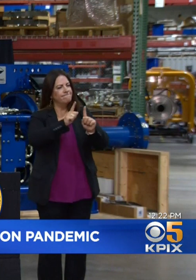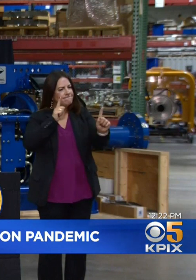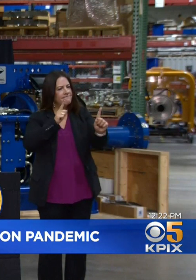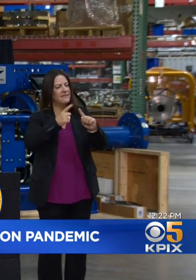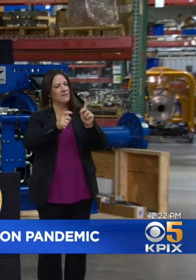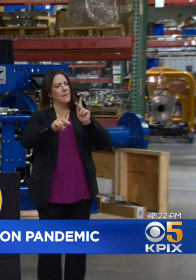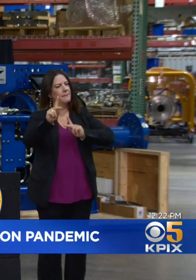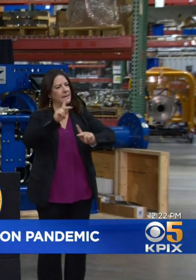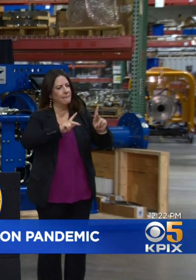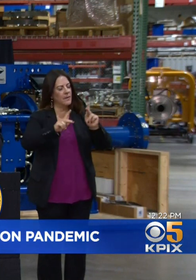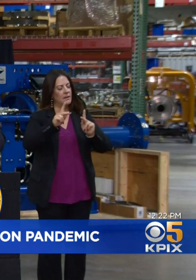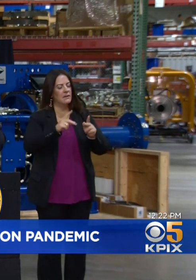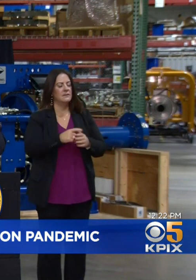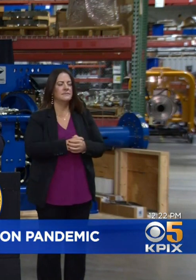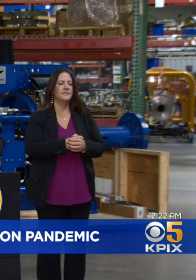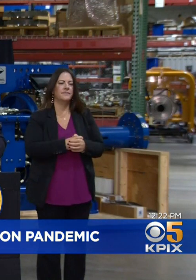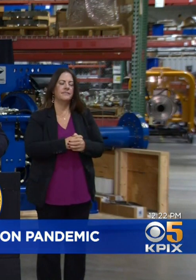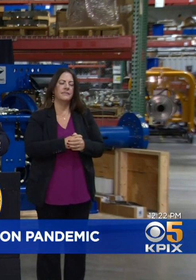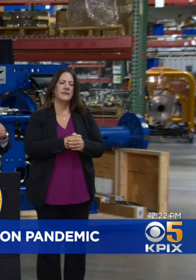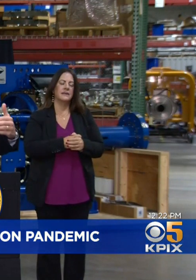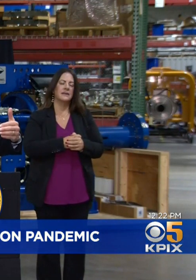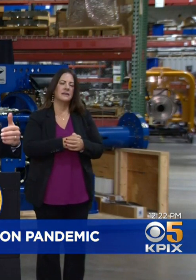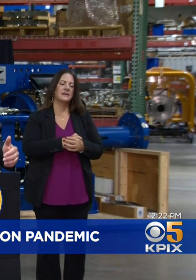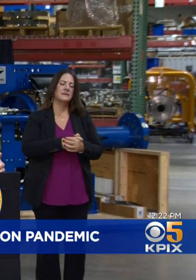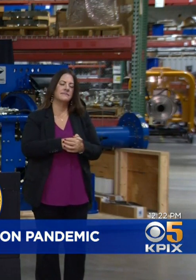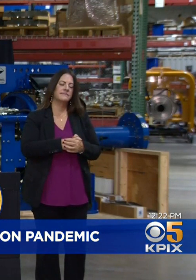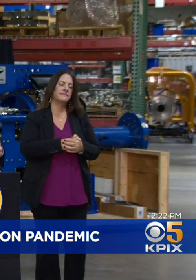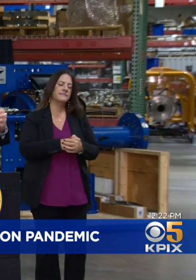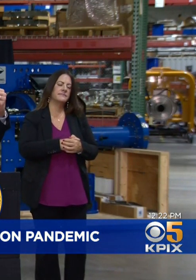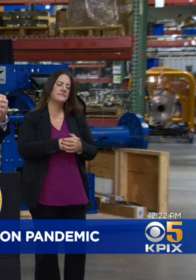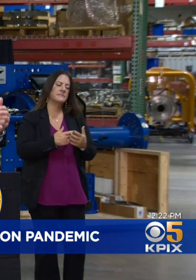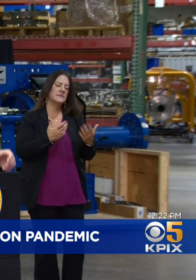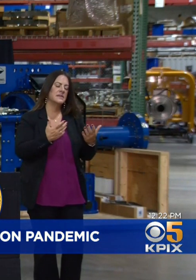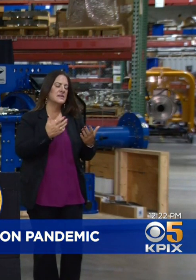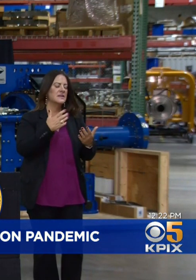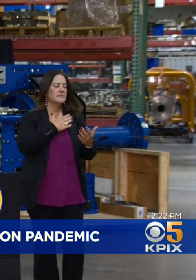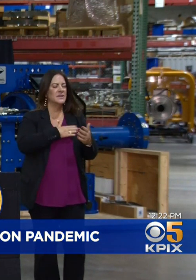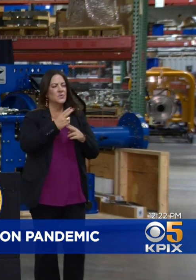WE ARE ENTERING INTO A WEEKEND WHERE, SO OFTEN IS THE CASE,